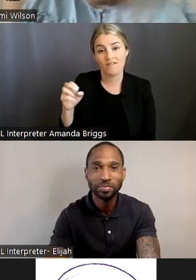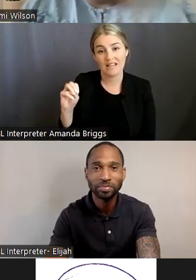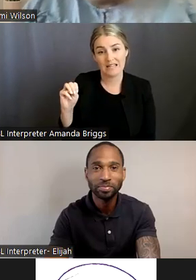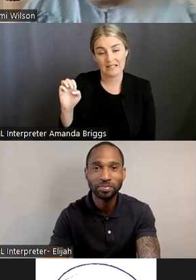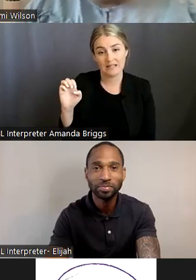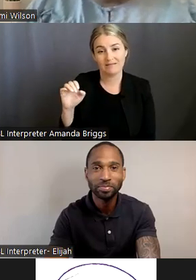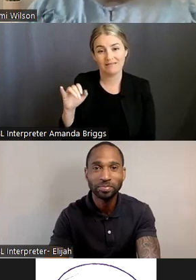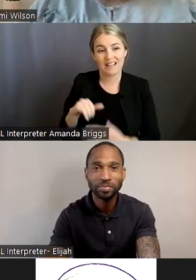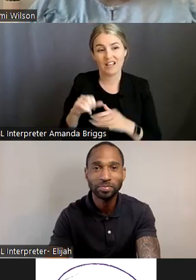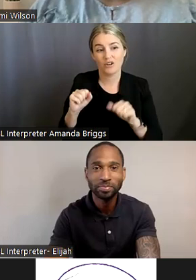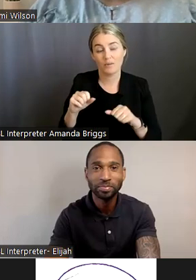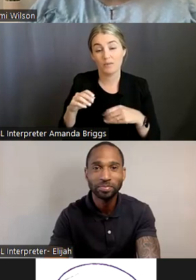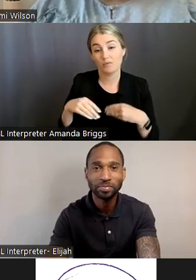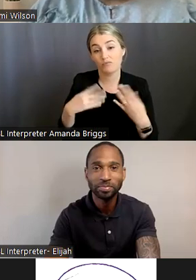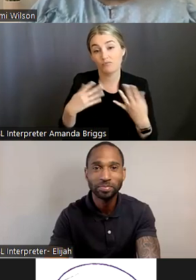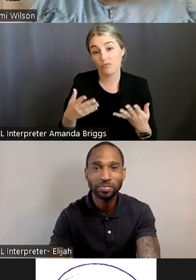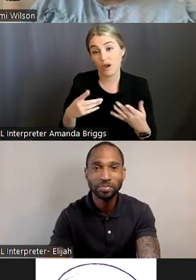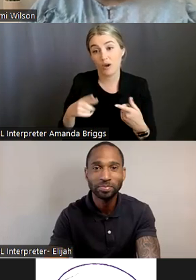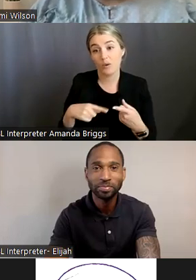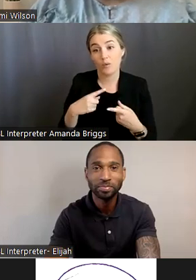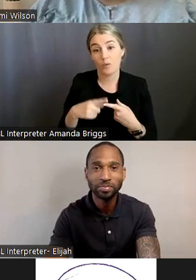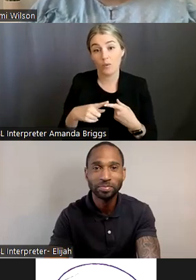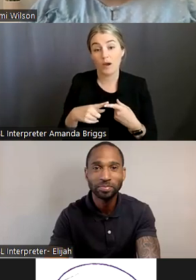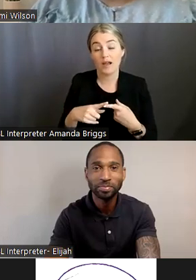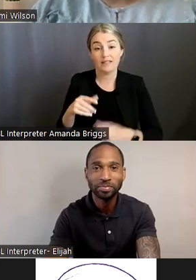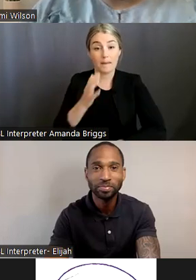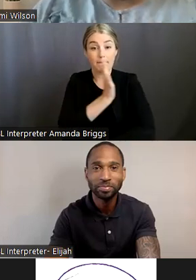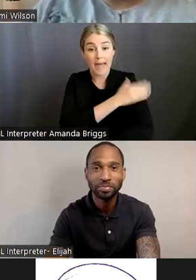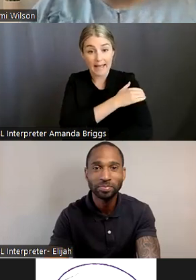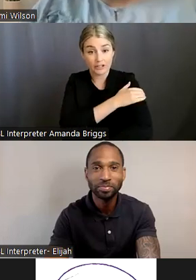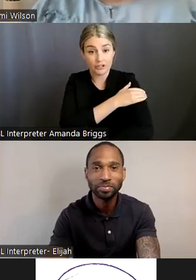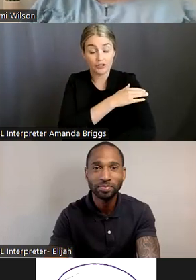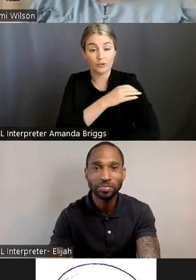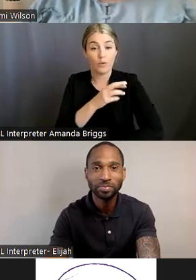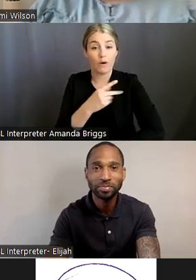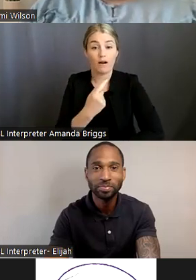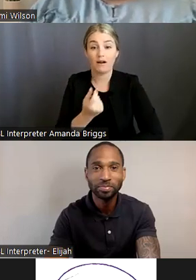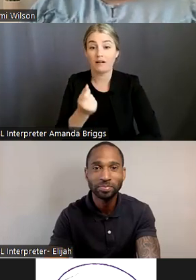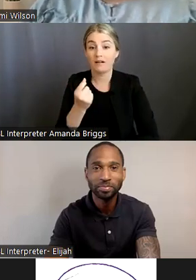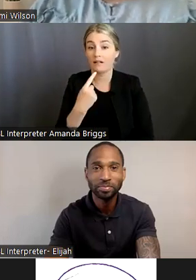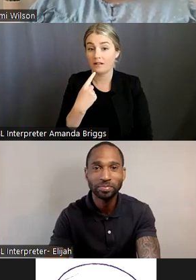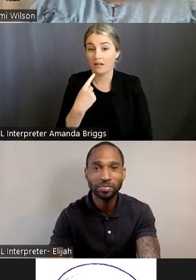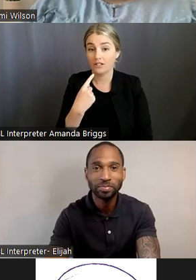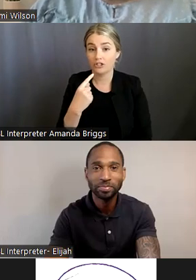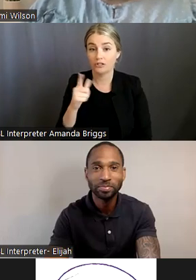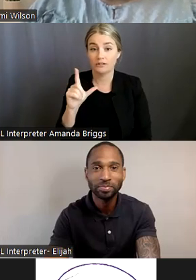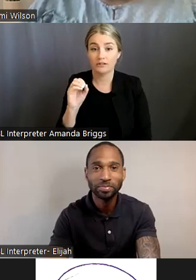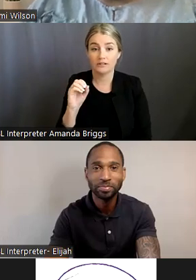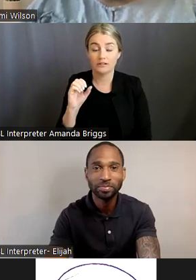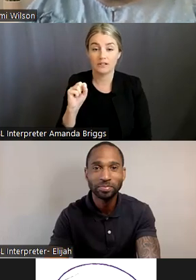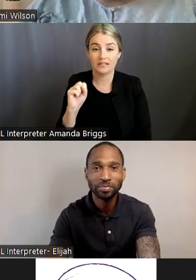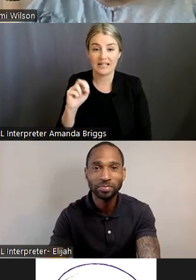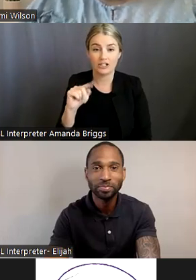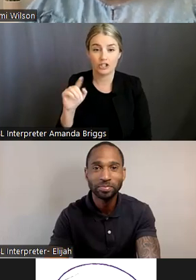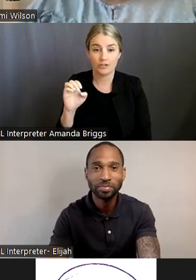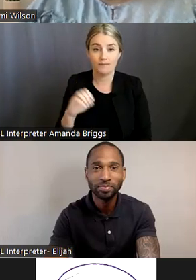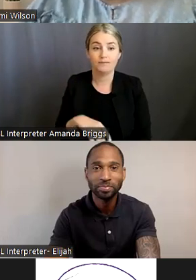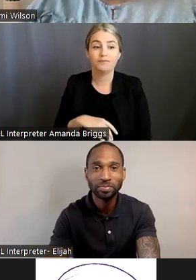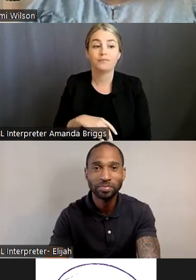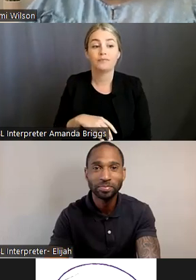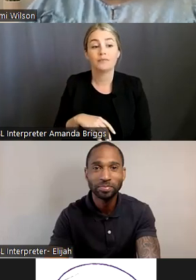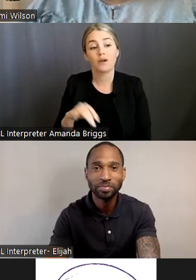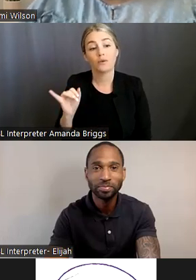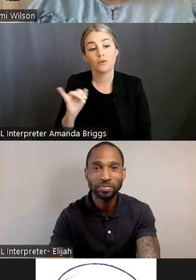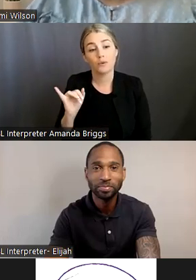prescribed in transdermal patch form, or lozenge. And it can also, it's very